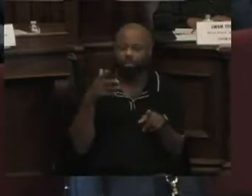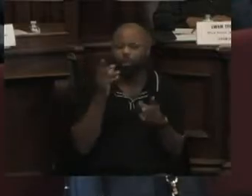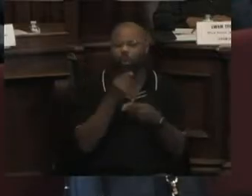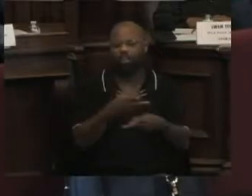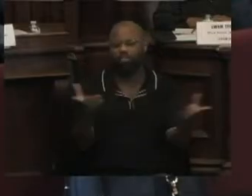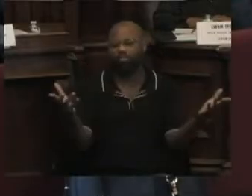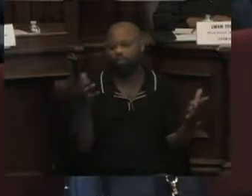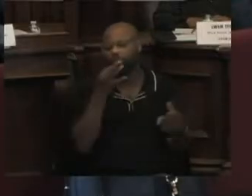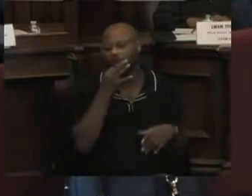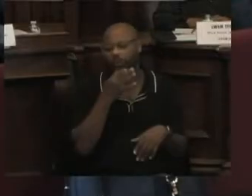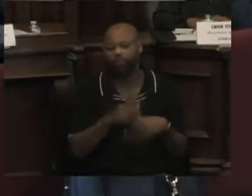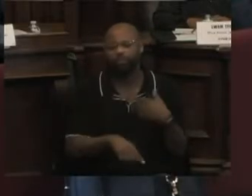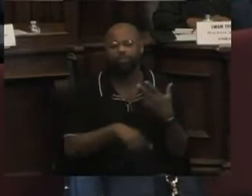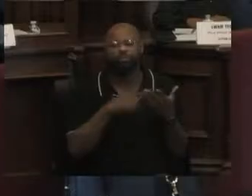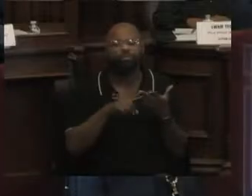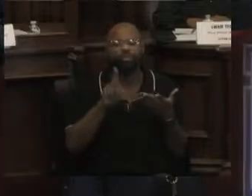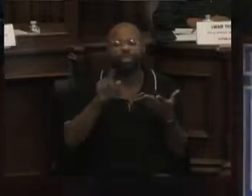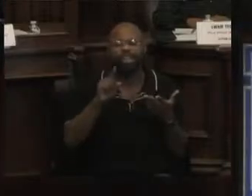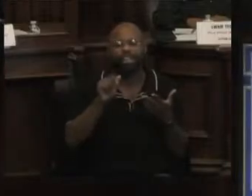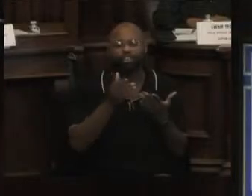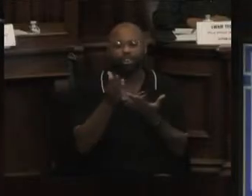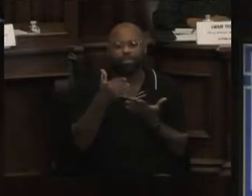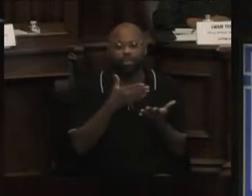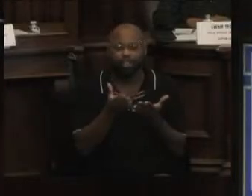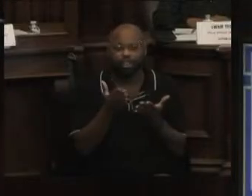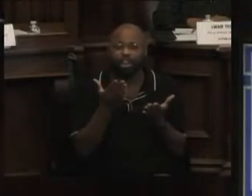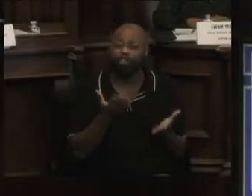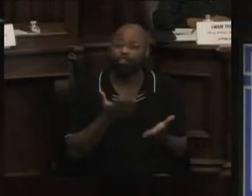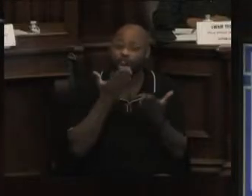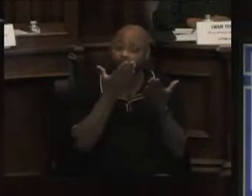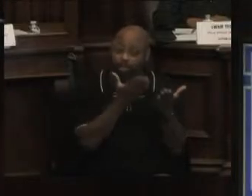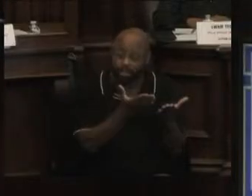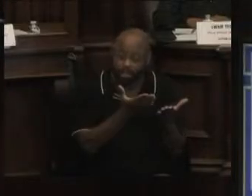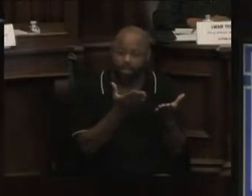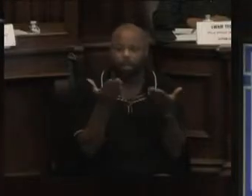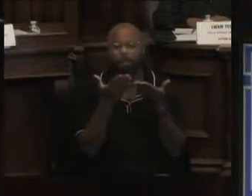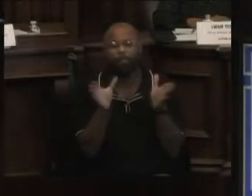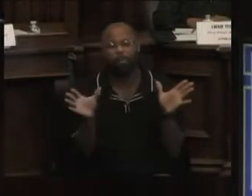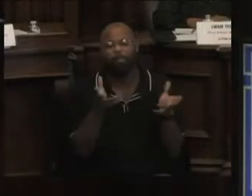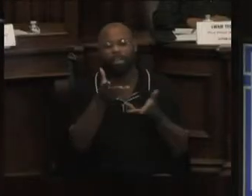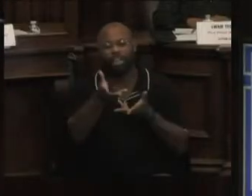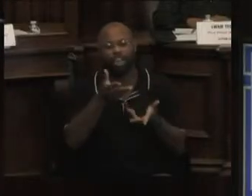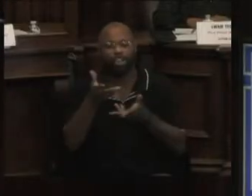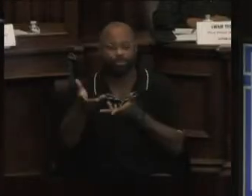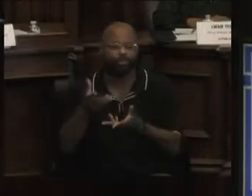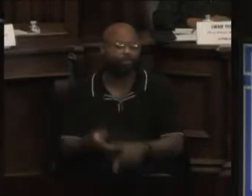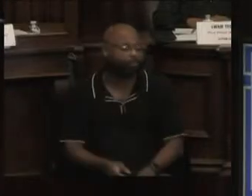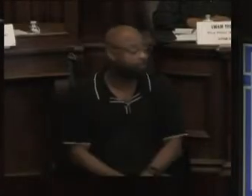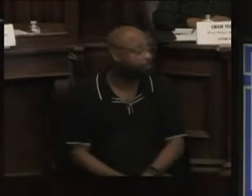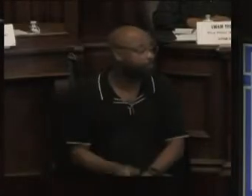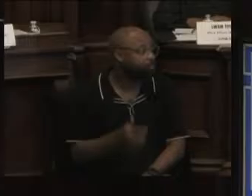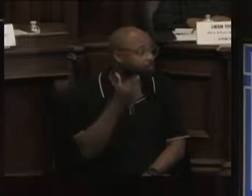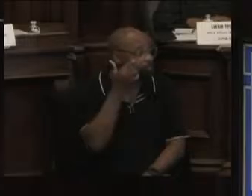and we're going to we're going to actually hand out explain to you, explainer to you in a little while. It means data